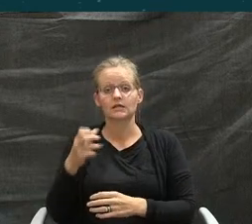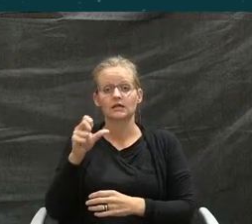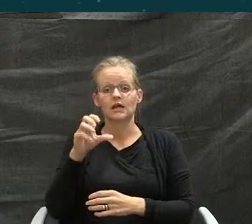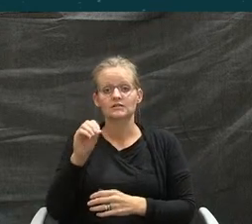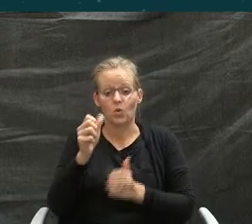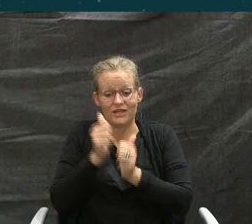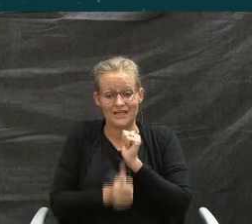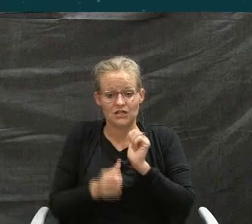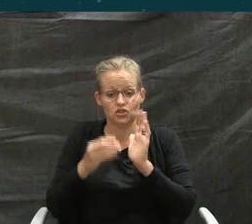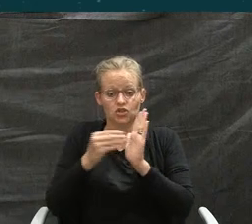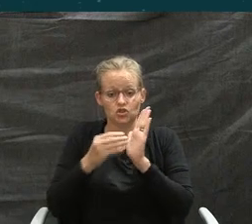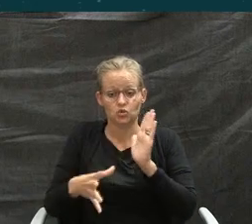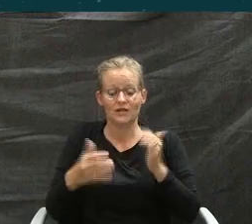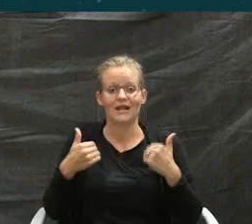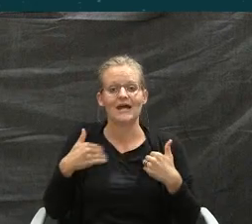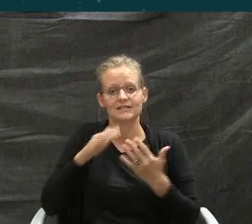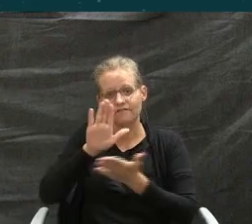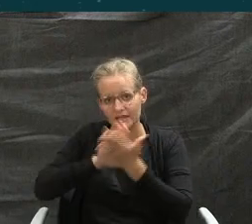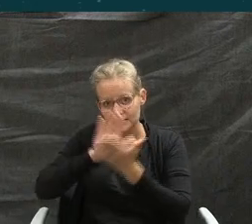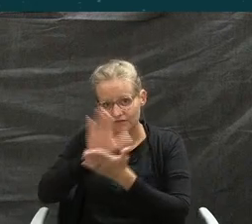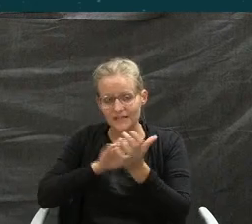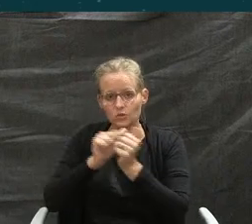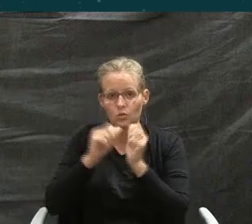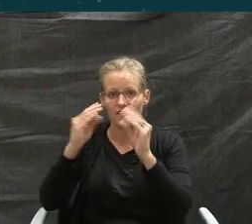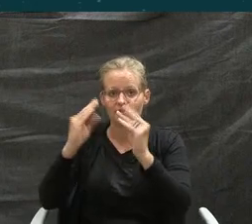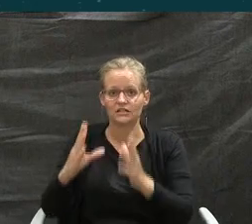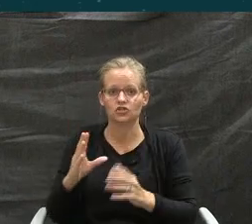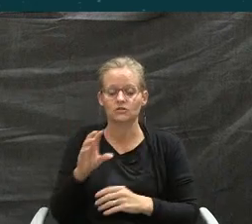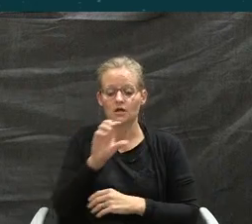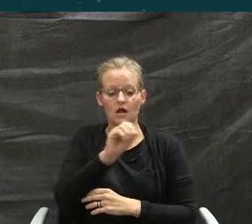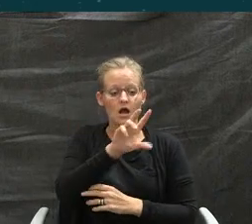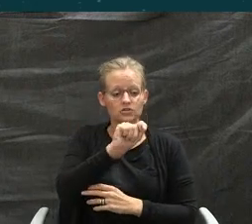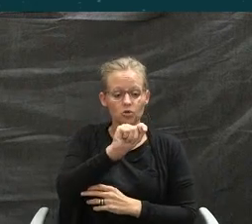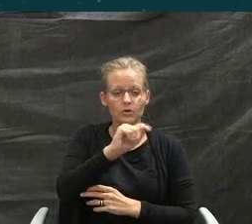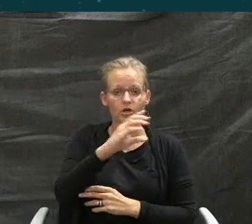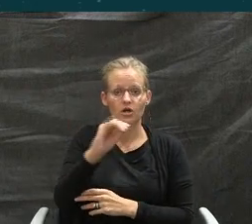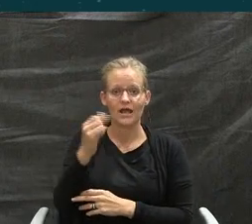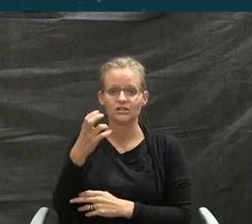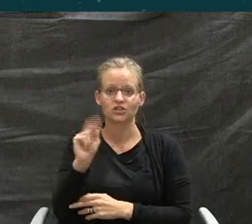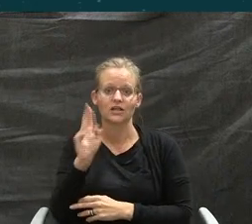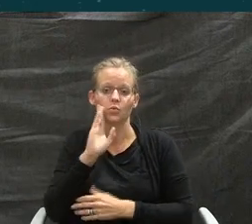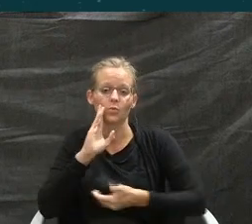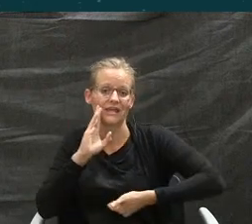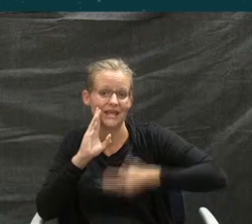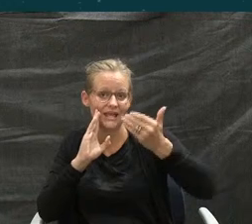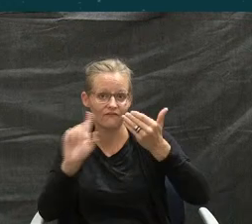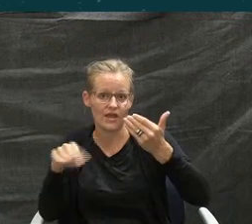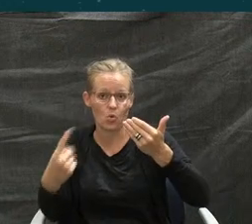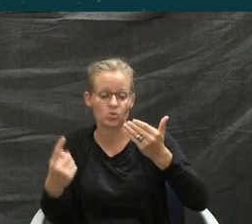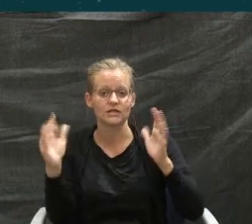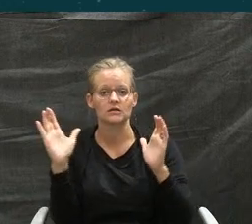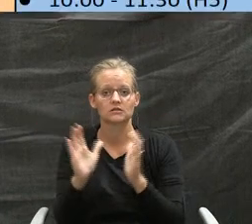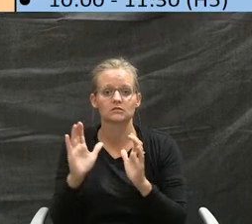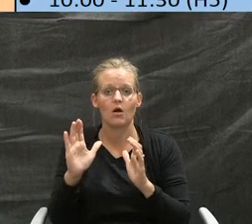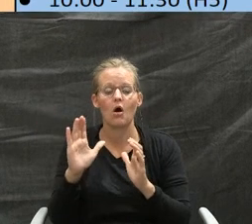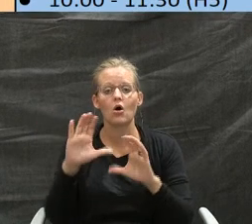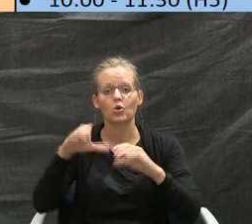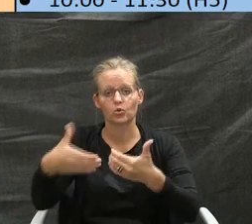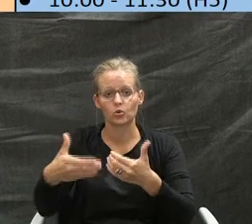have a face to face experience with their teachers in October. In January it will be an invite only small group instruction